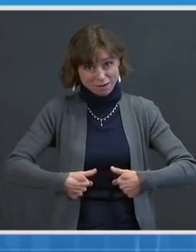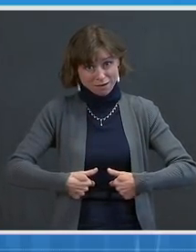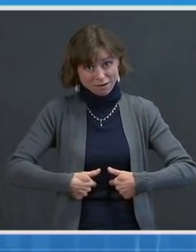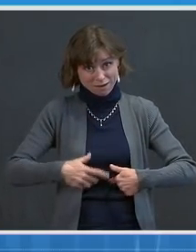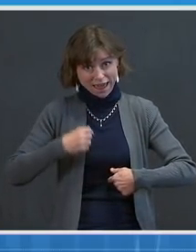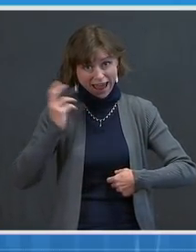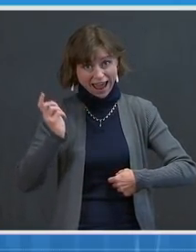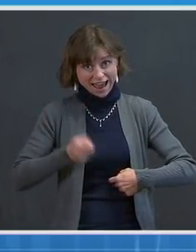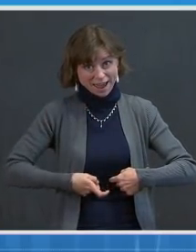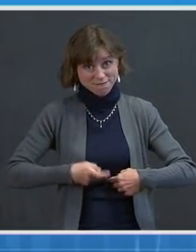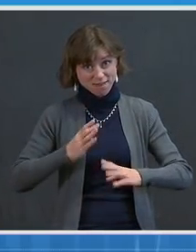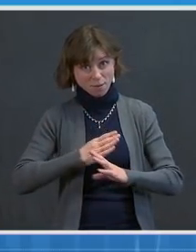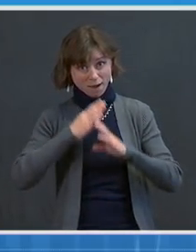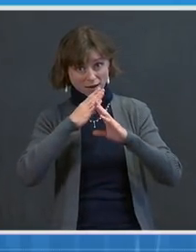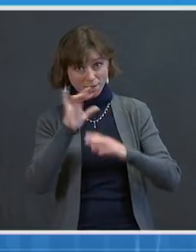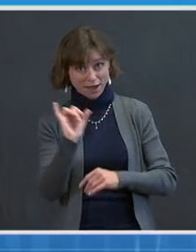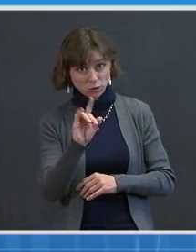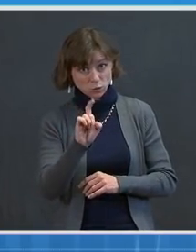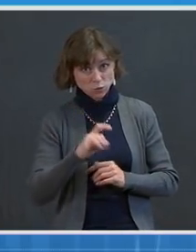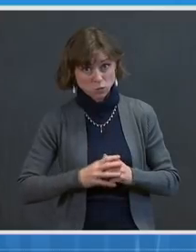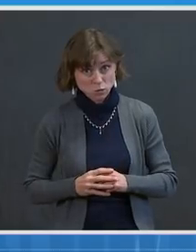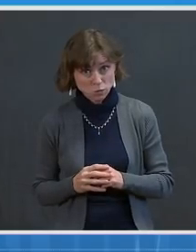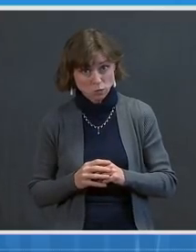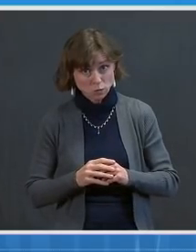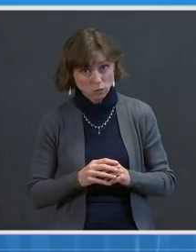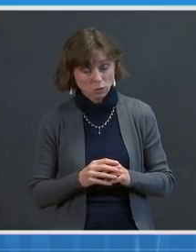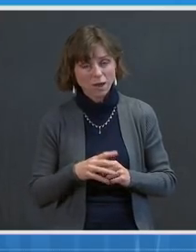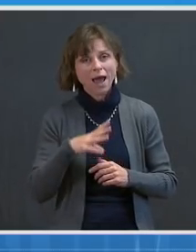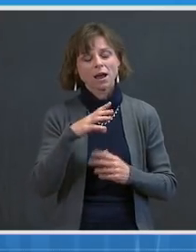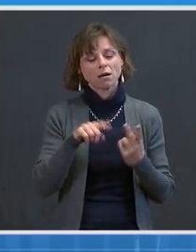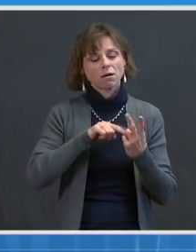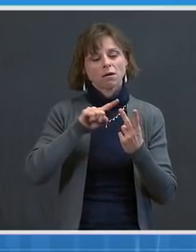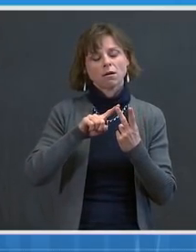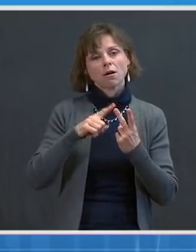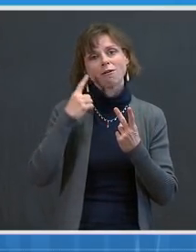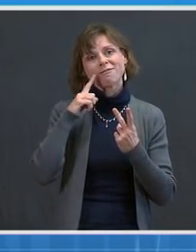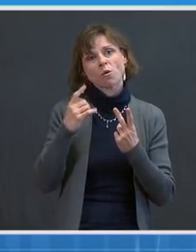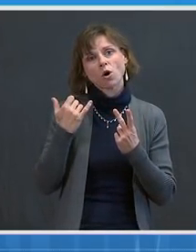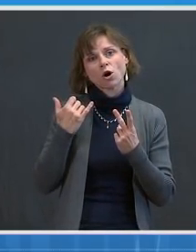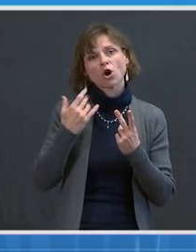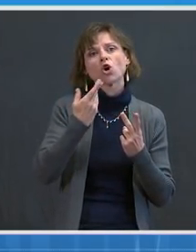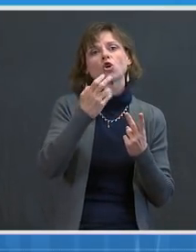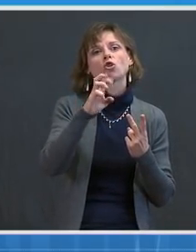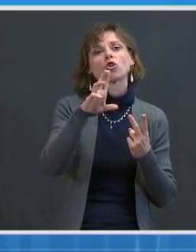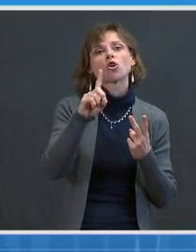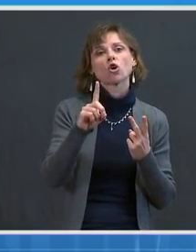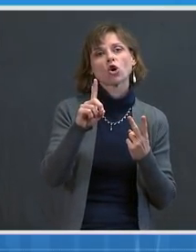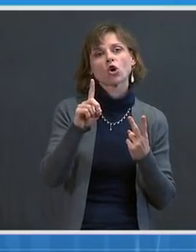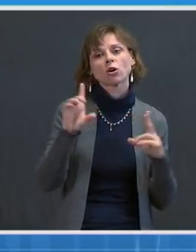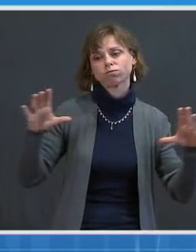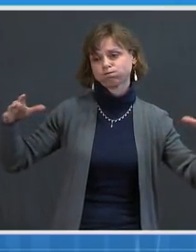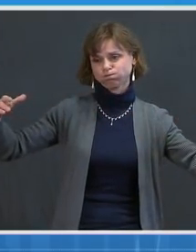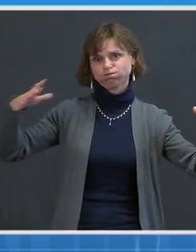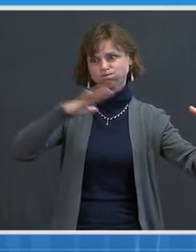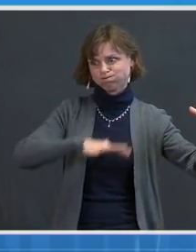And also, on the issue of herd immunity -- Dr. Fauci, I would like to get this from you if possible --